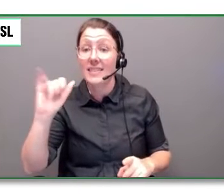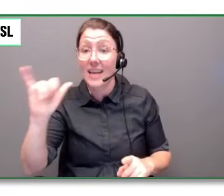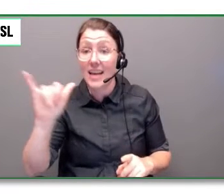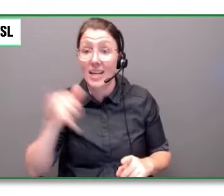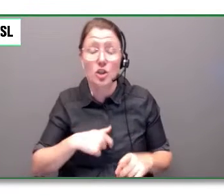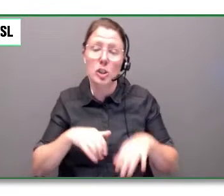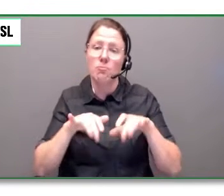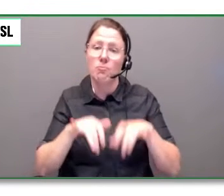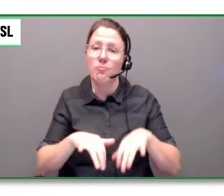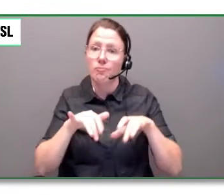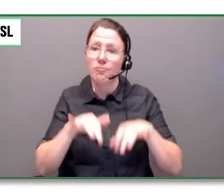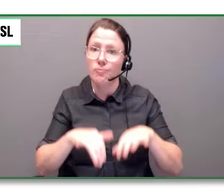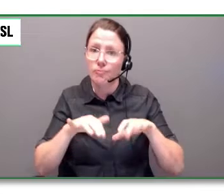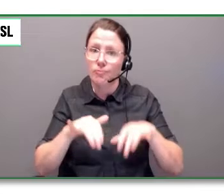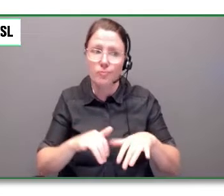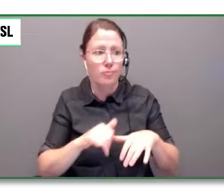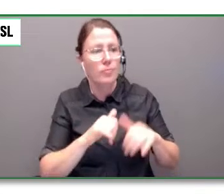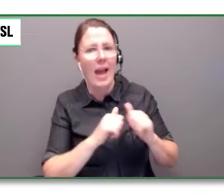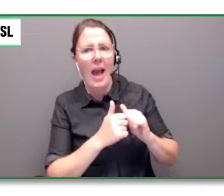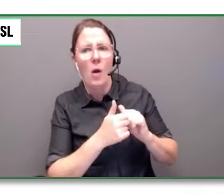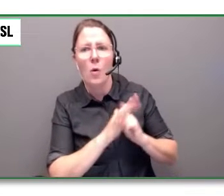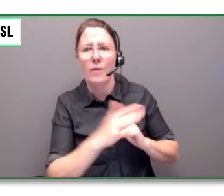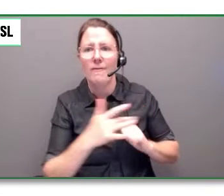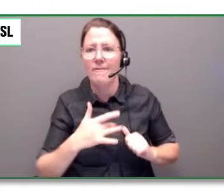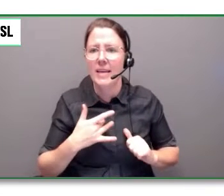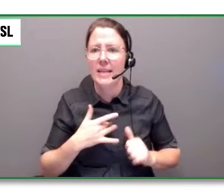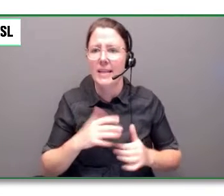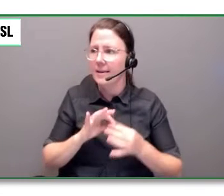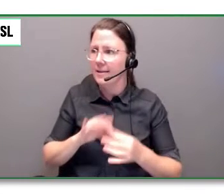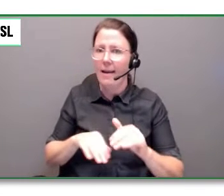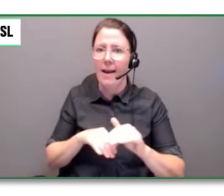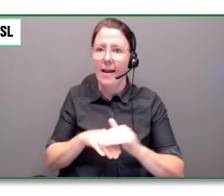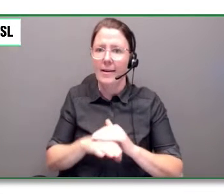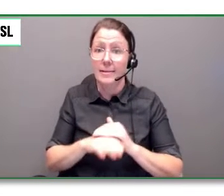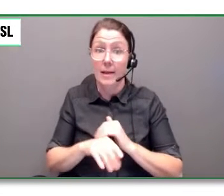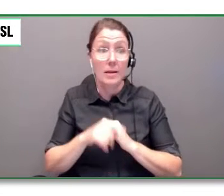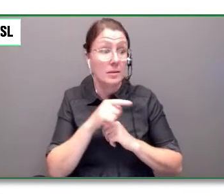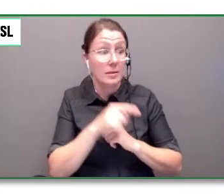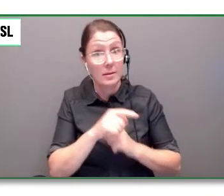um access: "Where becoming handicapped has meant becoming a little more congenial in